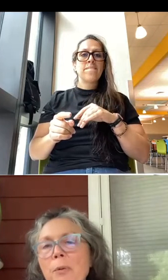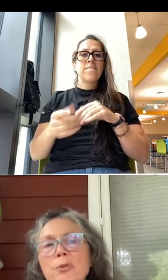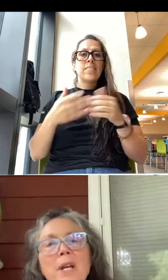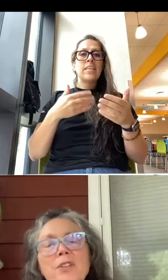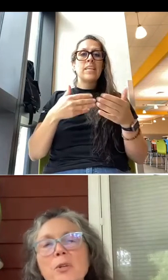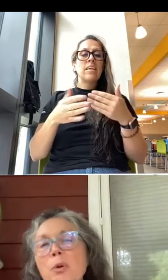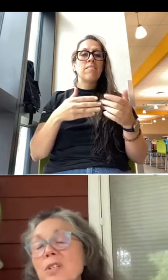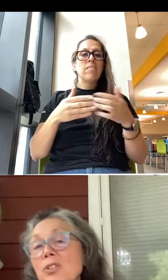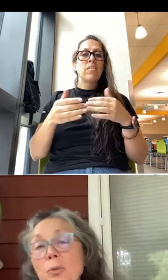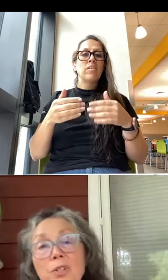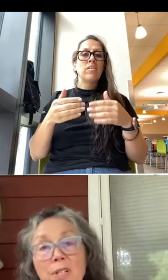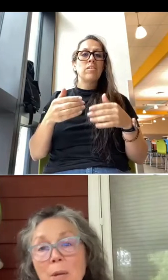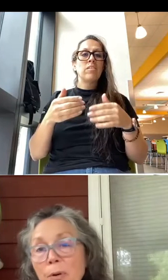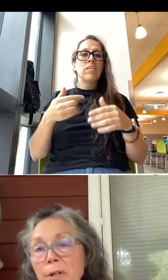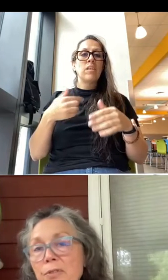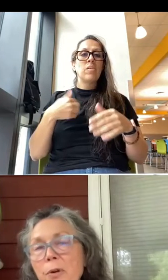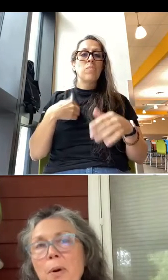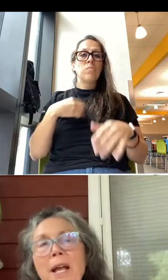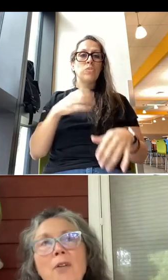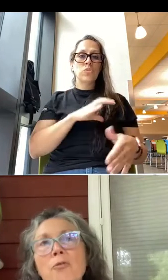I was raised in a mostly Jewish neighborhood, so I have